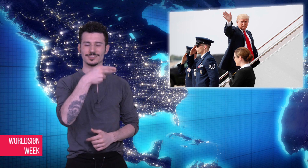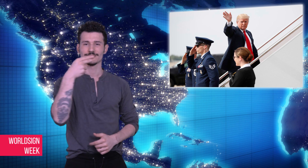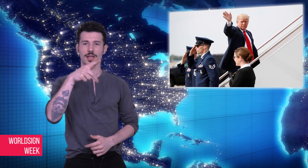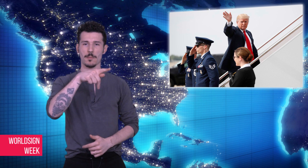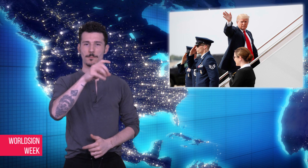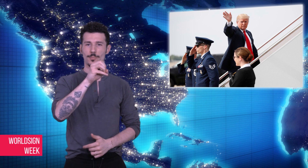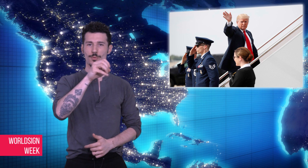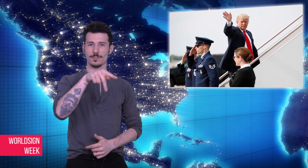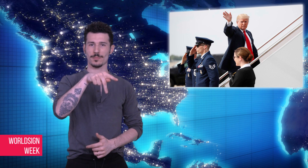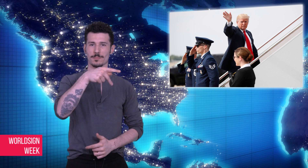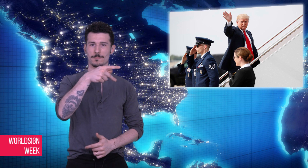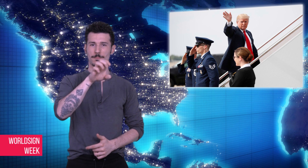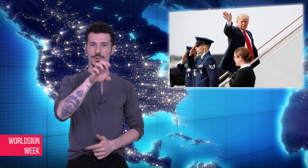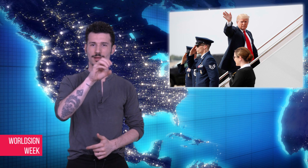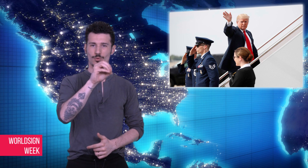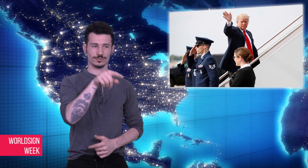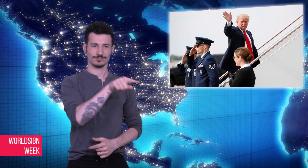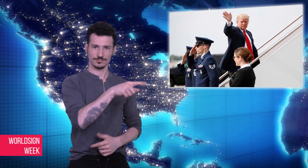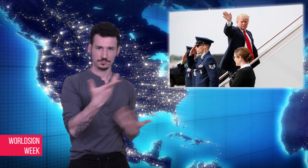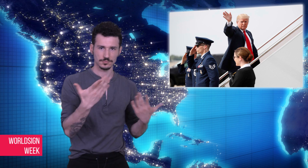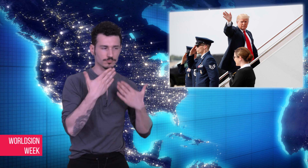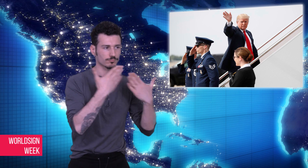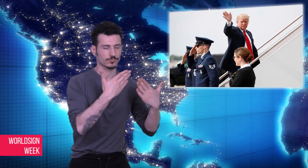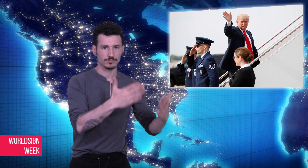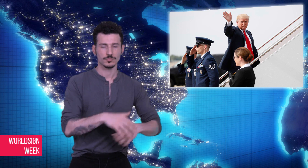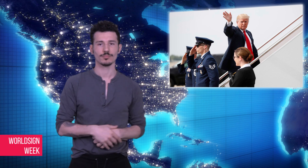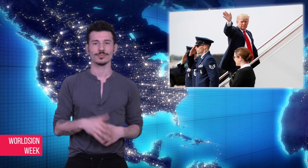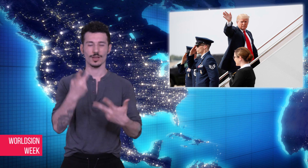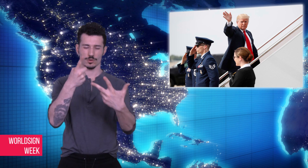friends who prayed for us and for